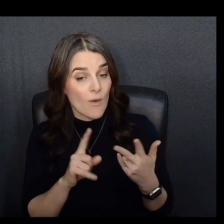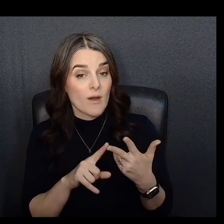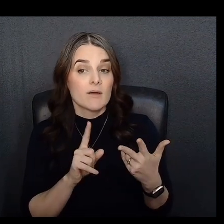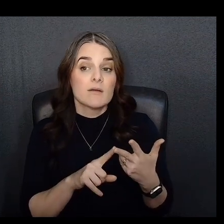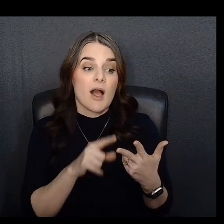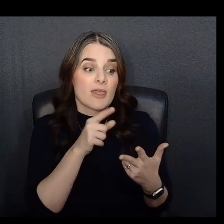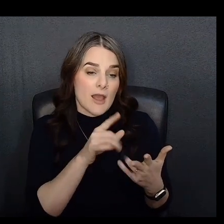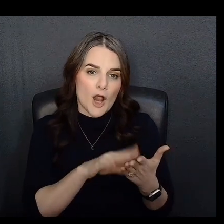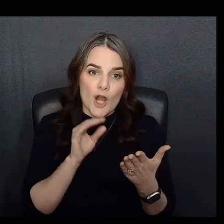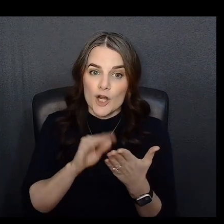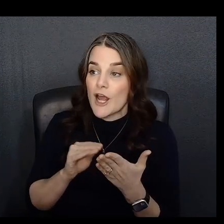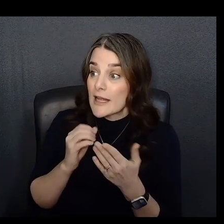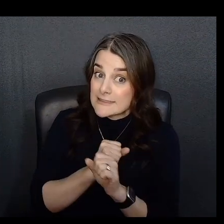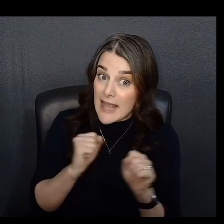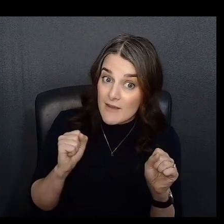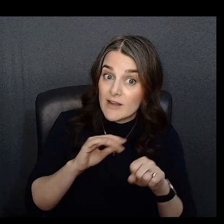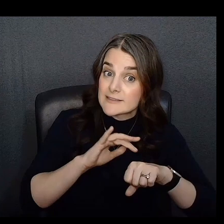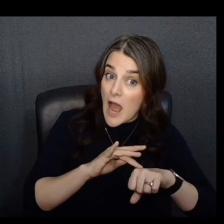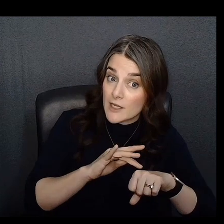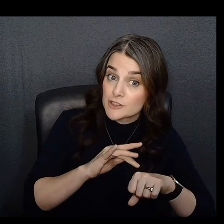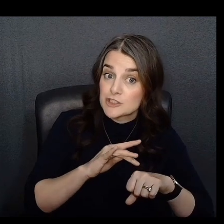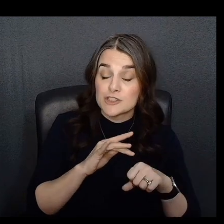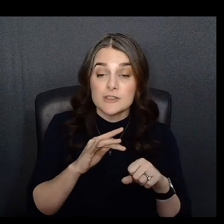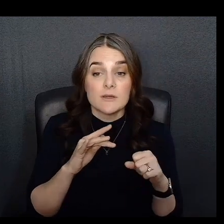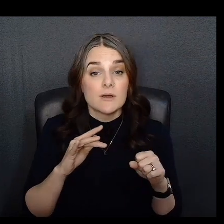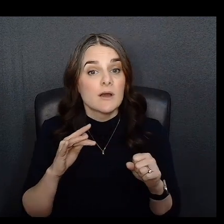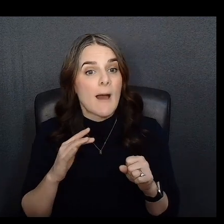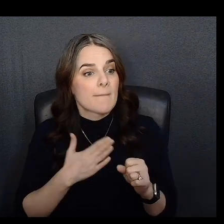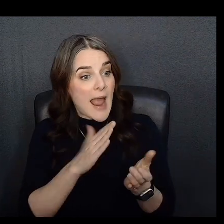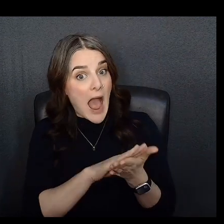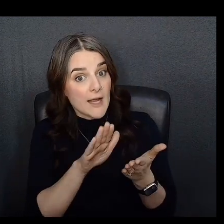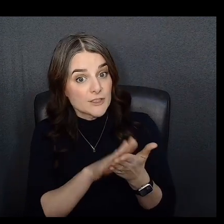this is safe touch. This is how my hygiene routine is executed properly and safely,